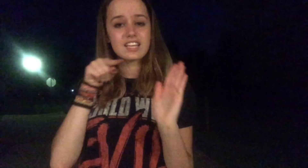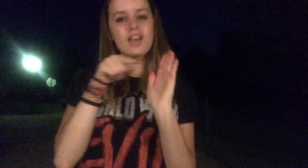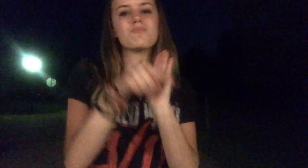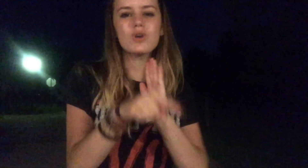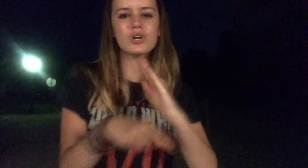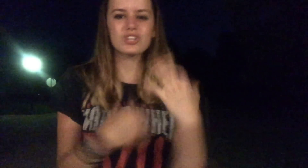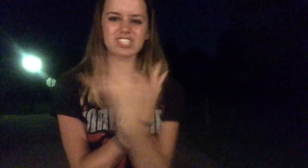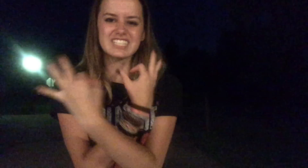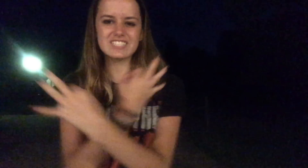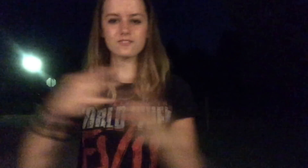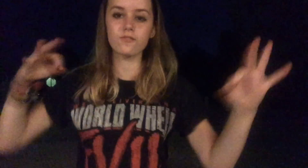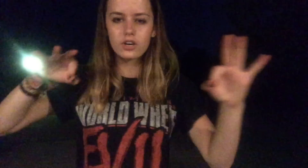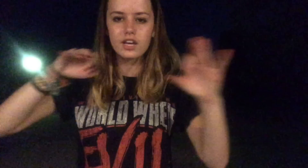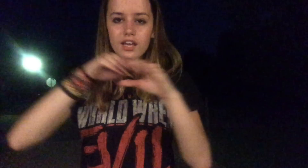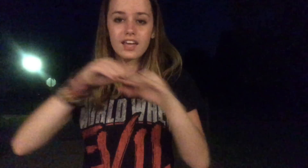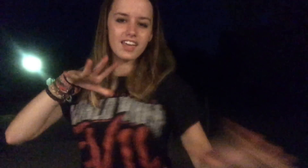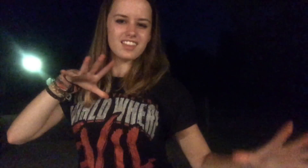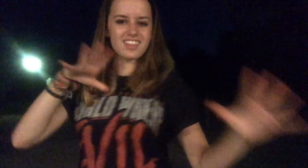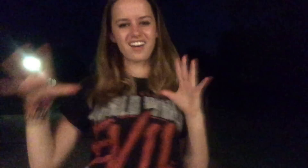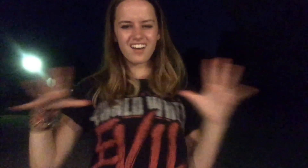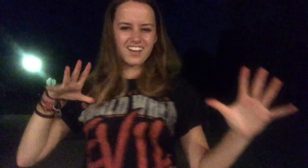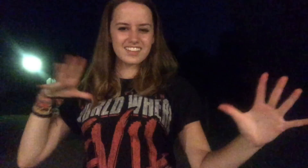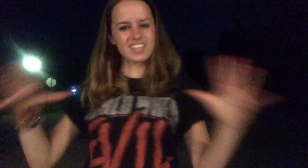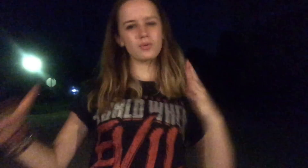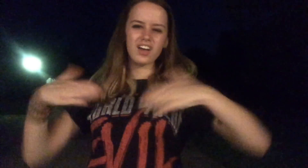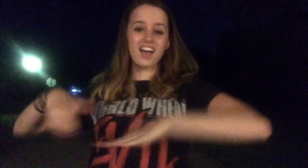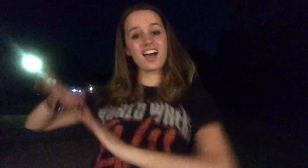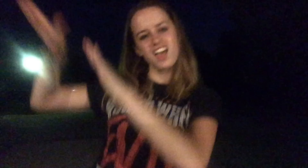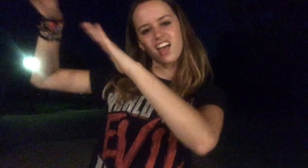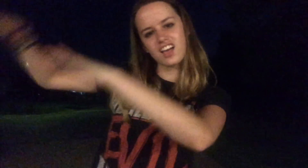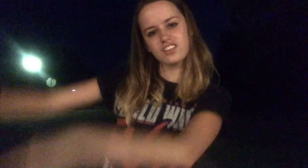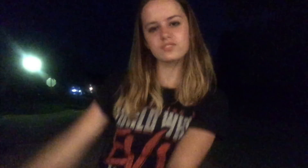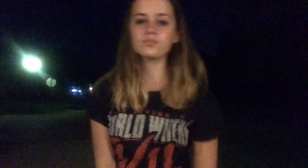and murder is free in the Hollywood hills